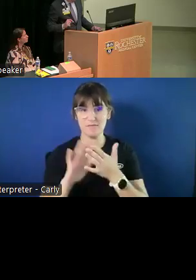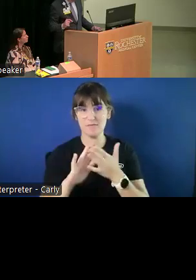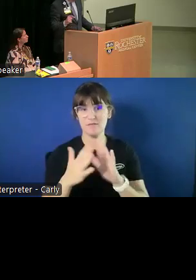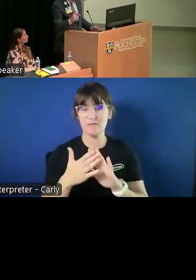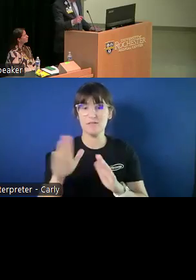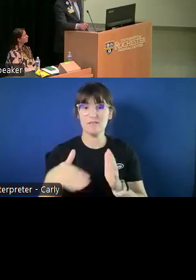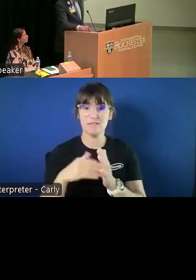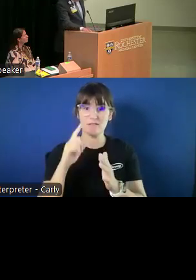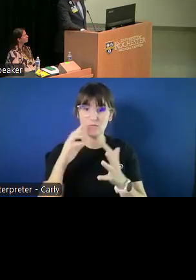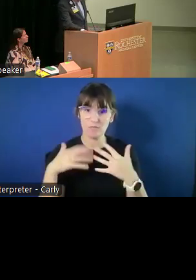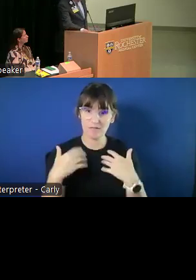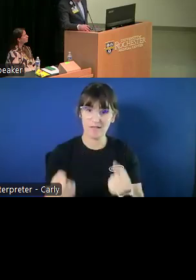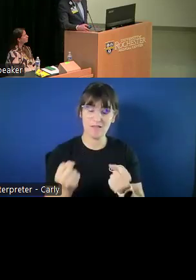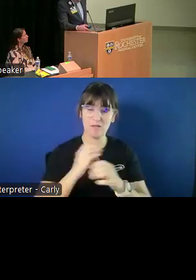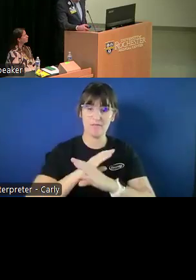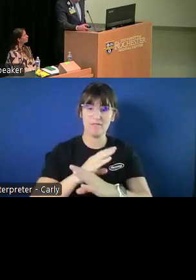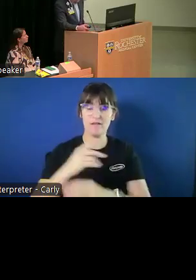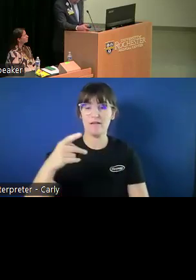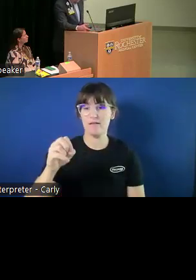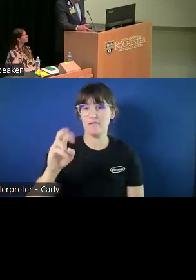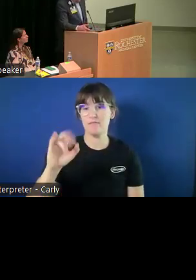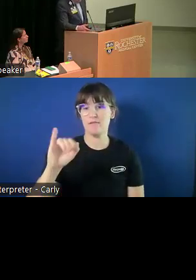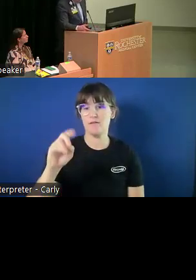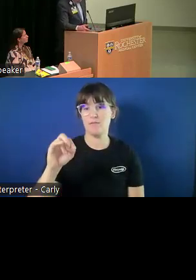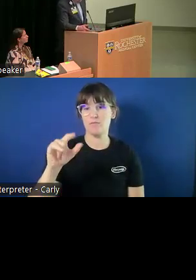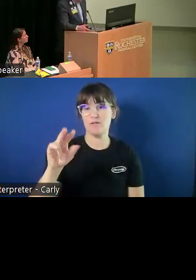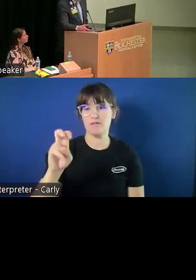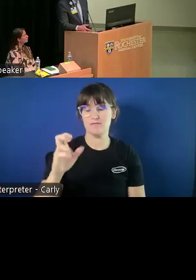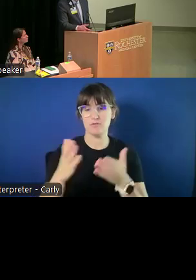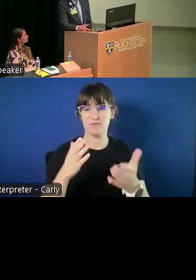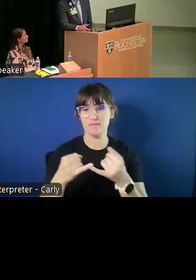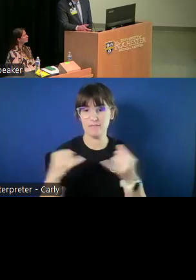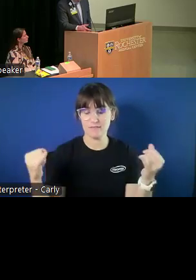health and prevention the perioperative service line the institute for innovative education school